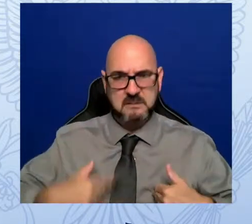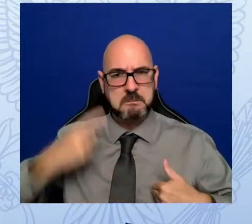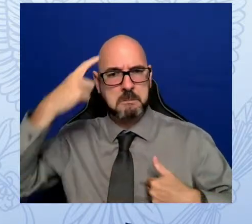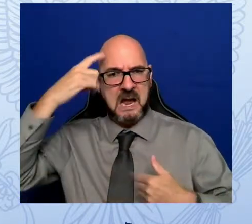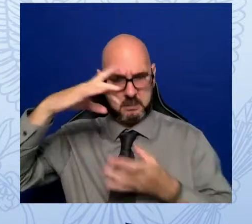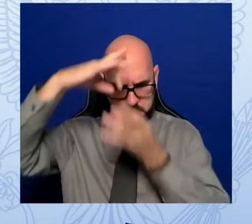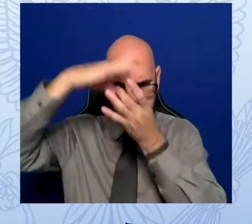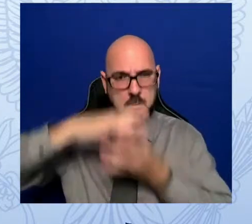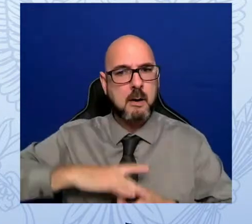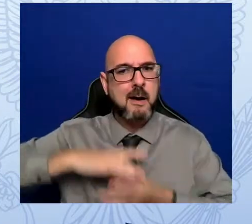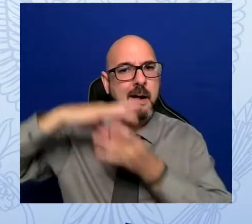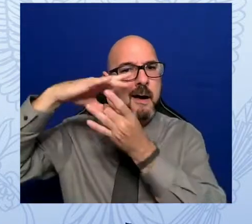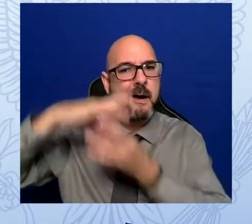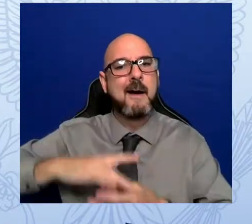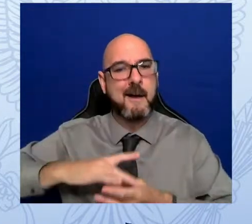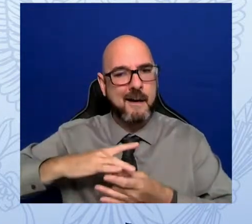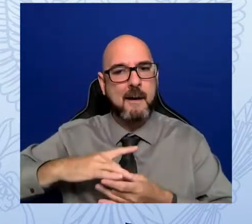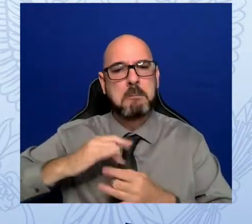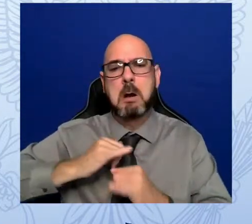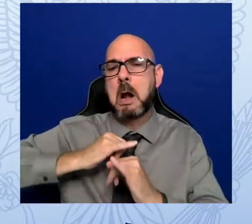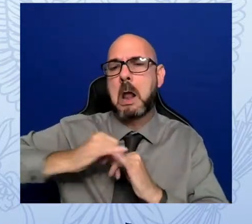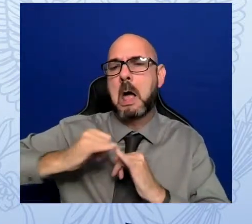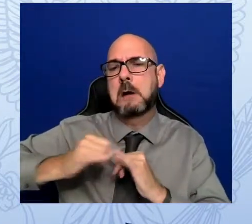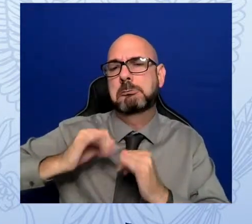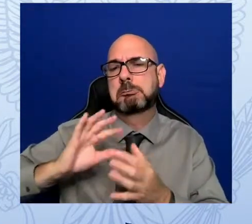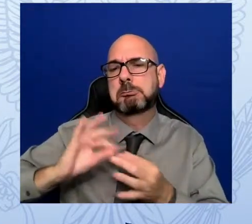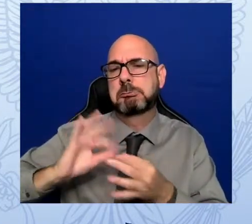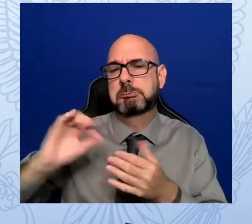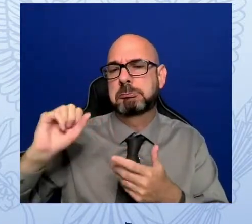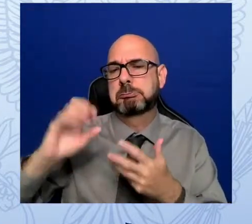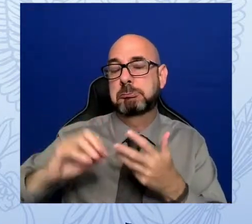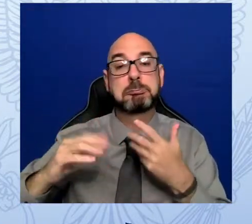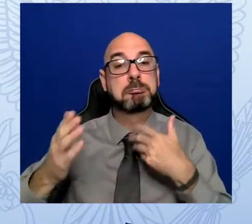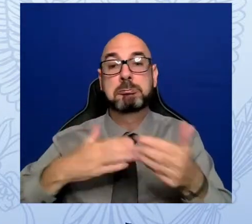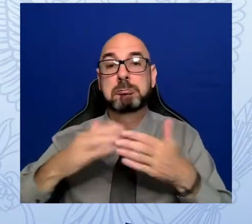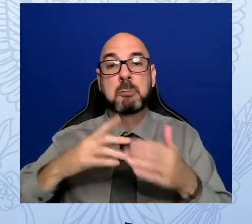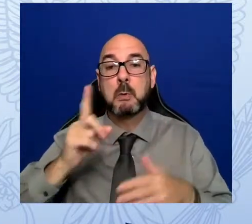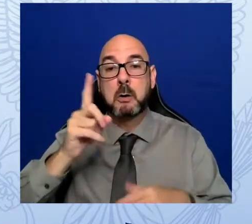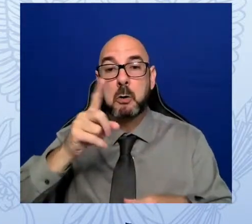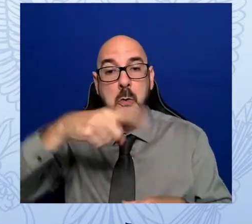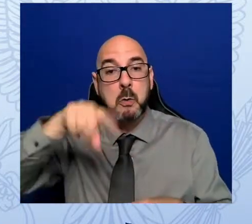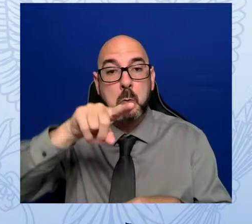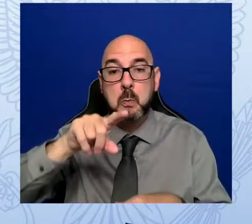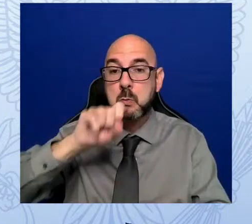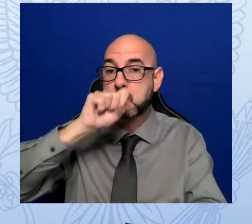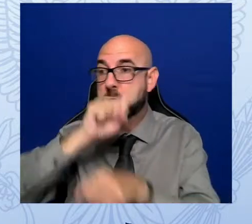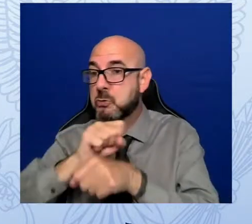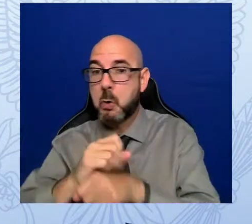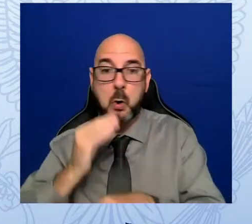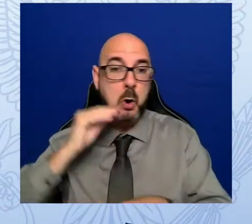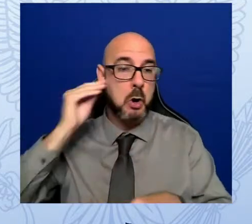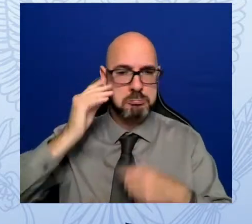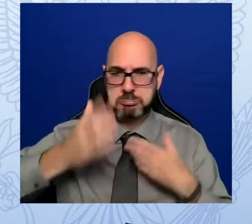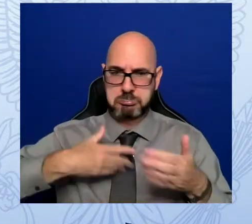Whether it's on the rugby field or everyday life's challenges, the strength we draw from our loved ones and our commitment to bettering ourselves